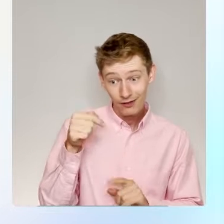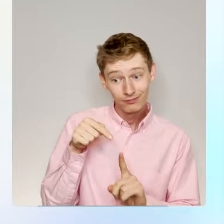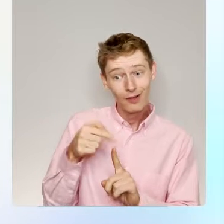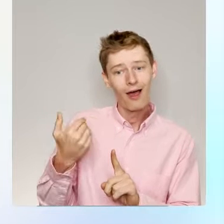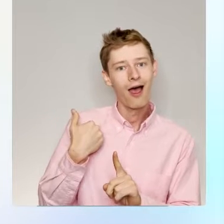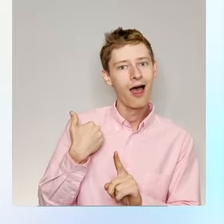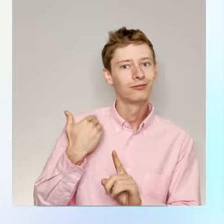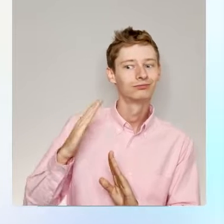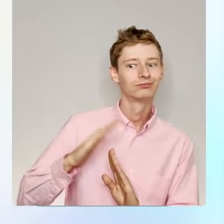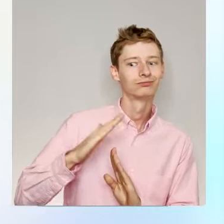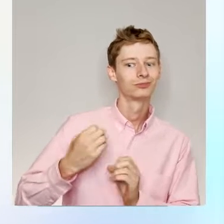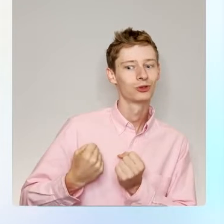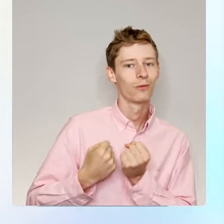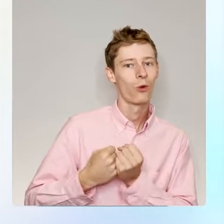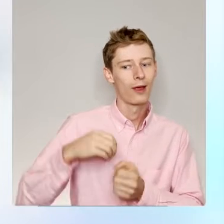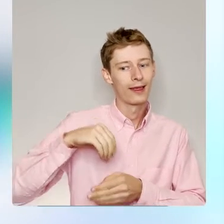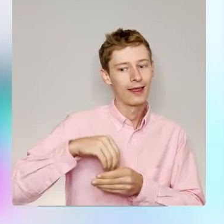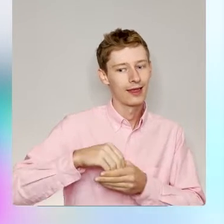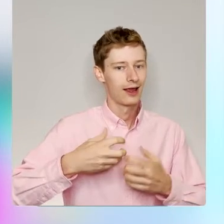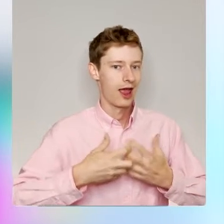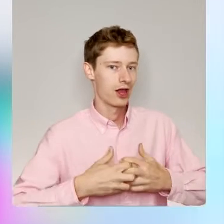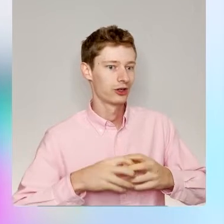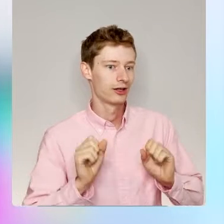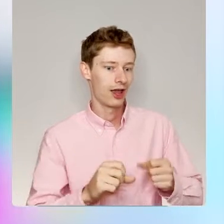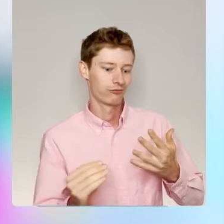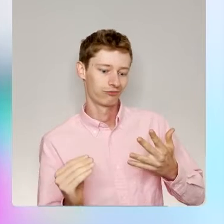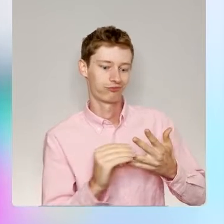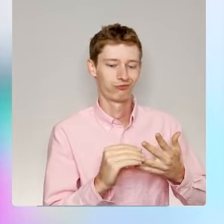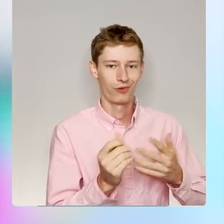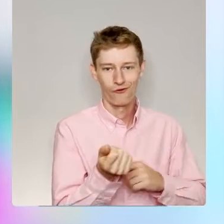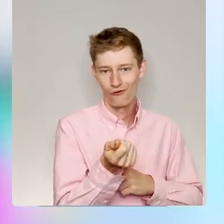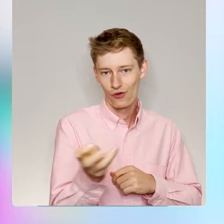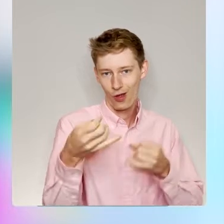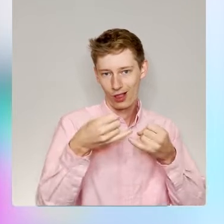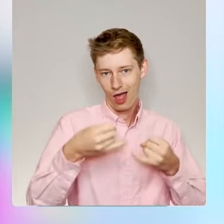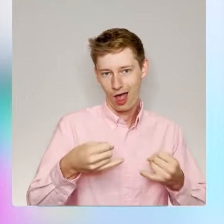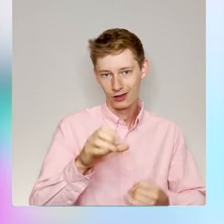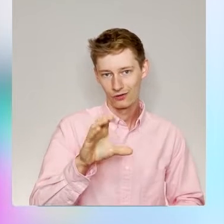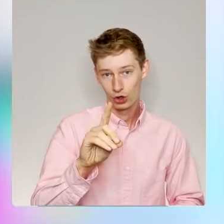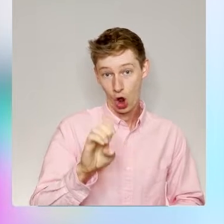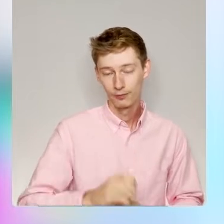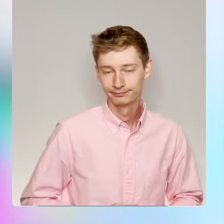which can be activated with a few lines of code. We chose Three.js for Project Flowerbed